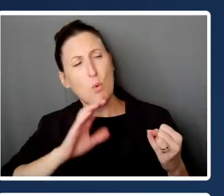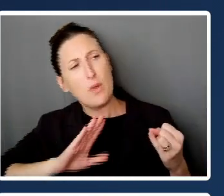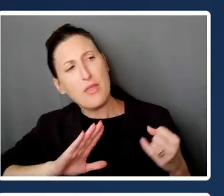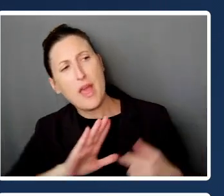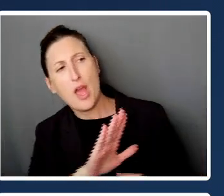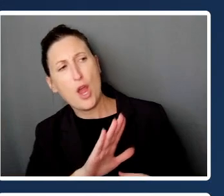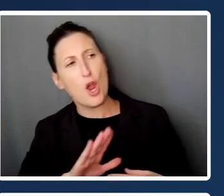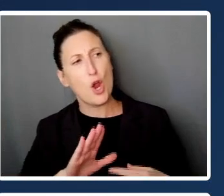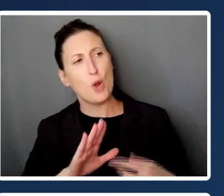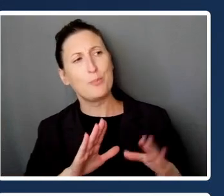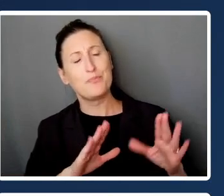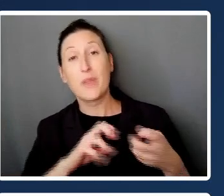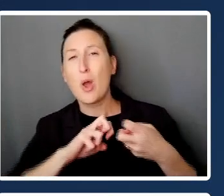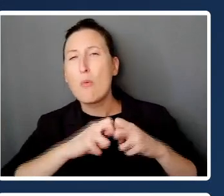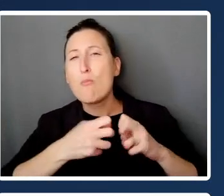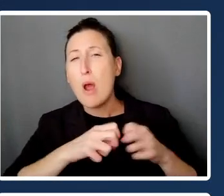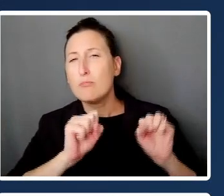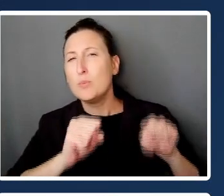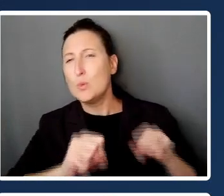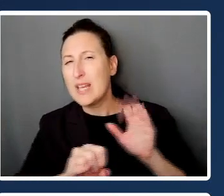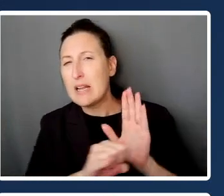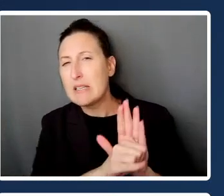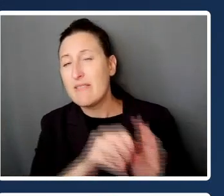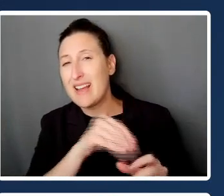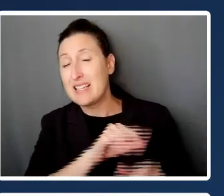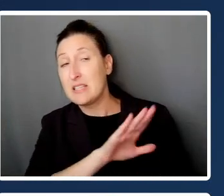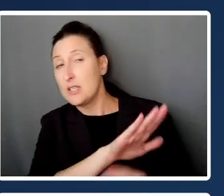they could identify in their community that they thought they'd like to solve,